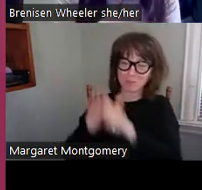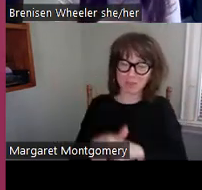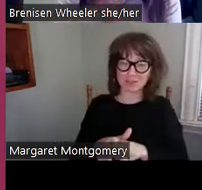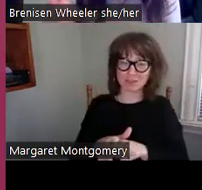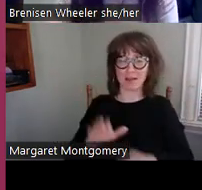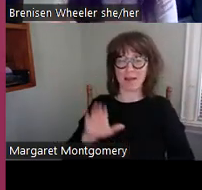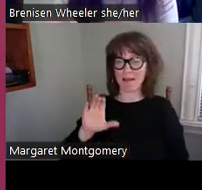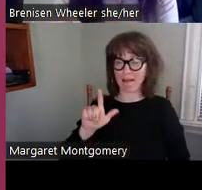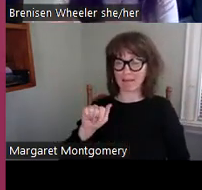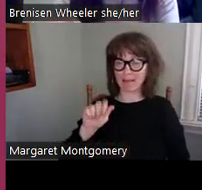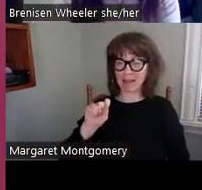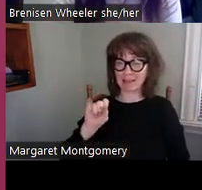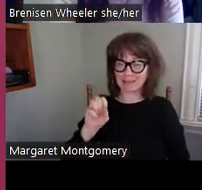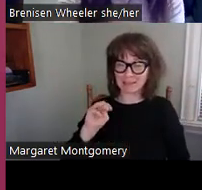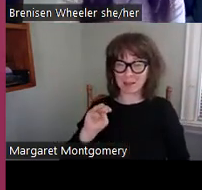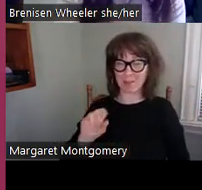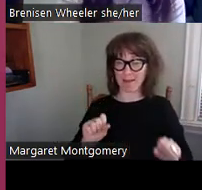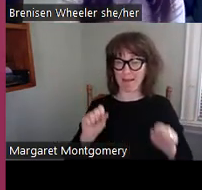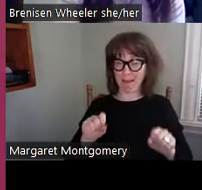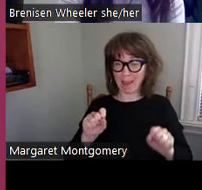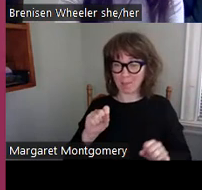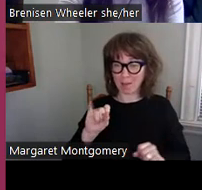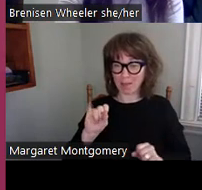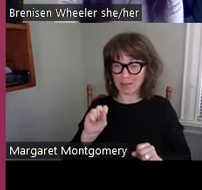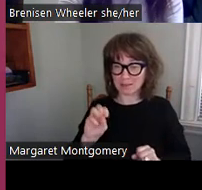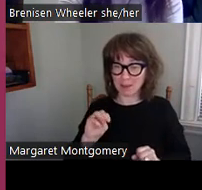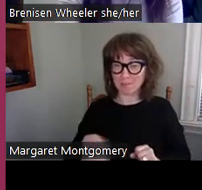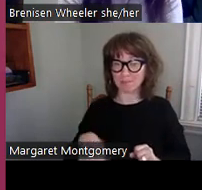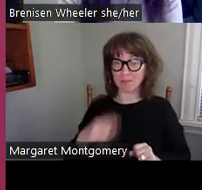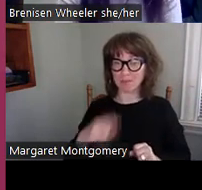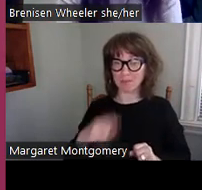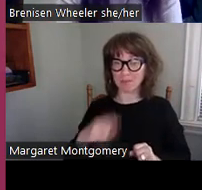to able a zone to discrimination due to immigration status.